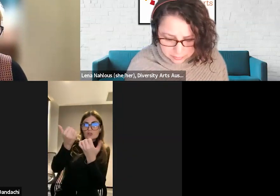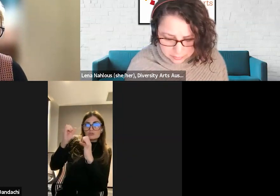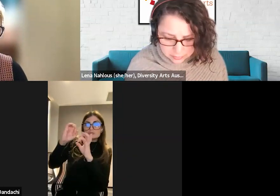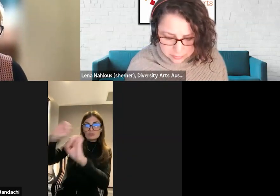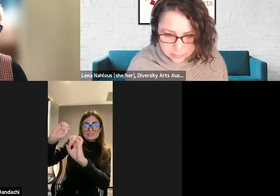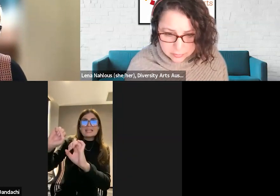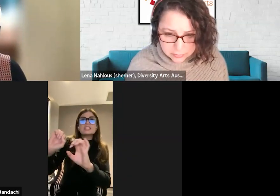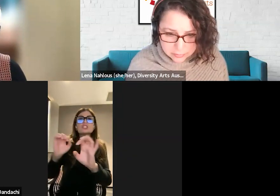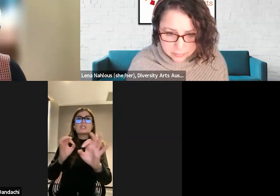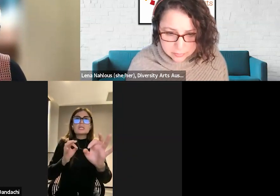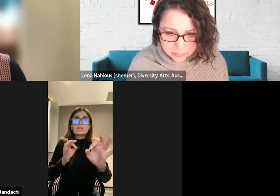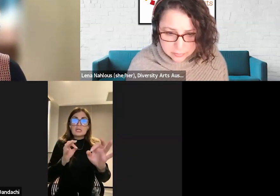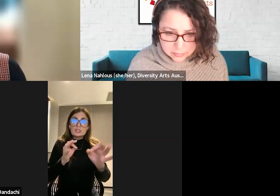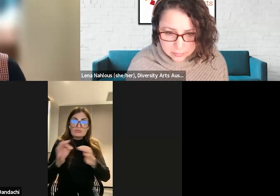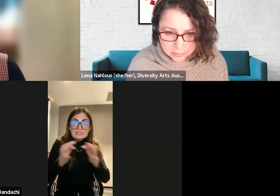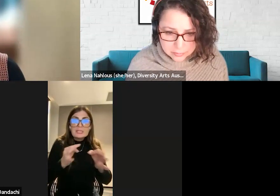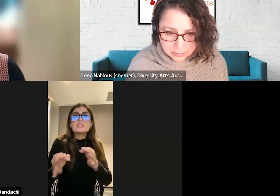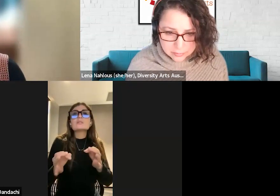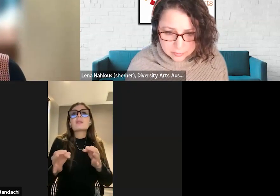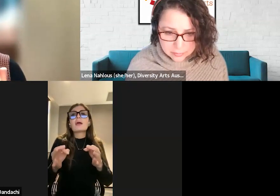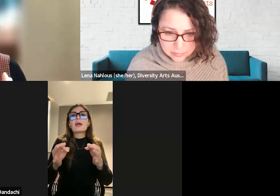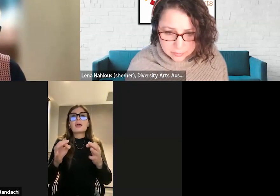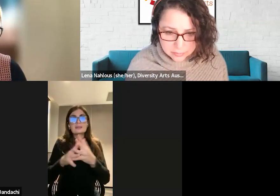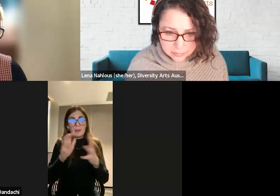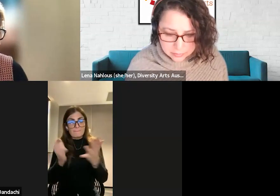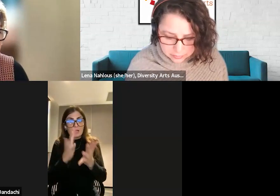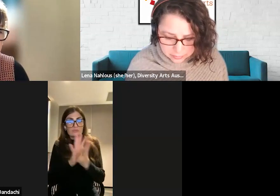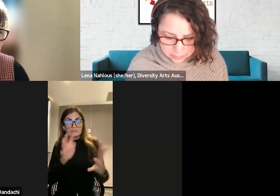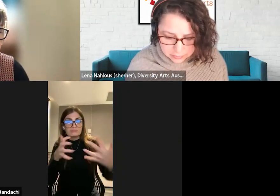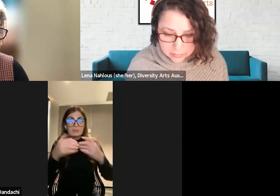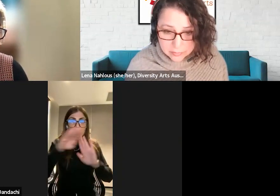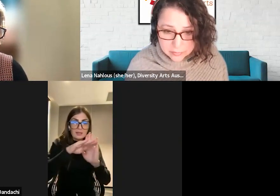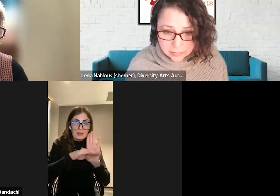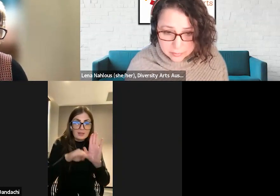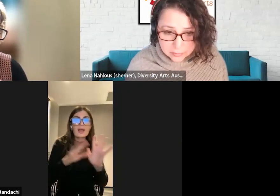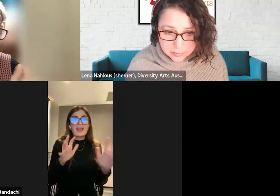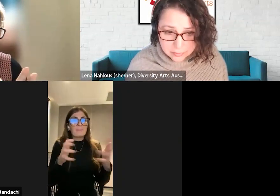cultural values and standards and those required by the world of business and administration.